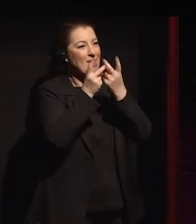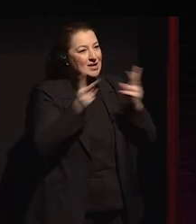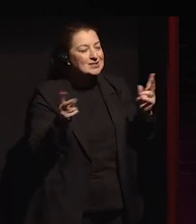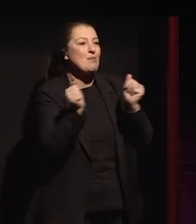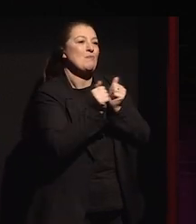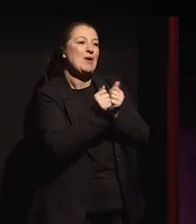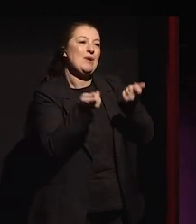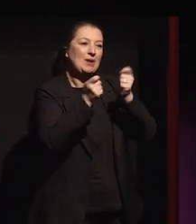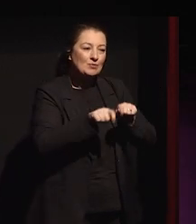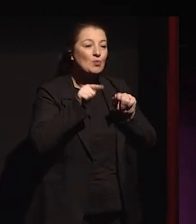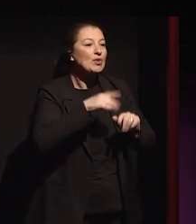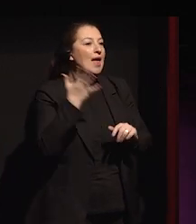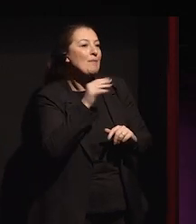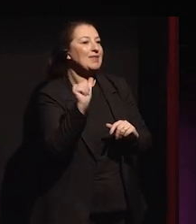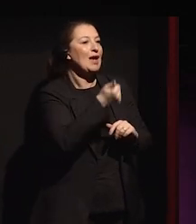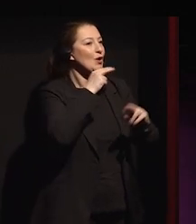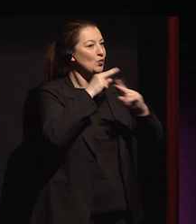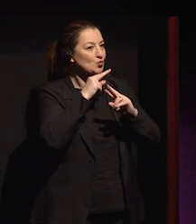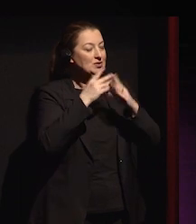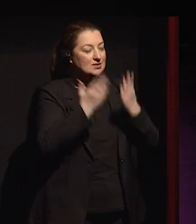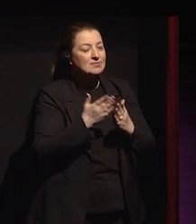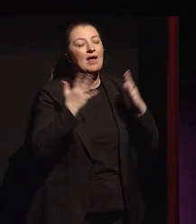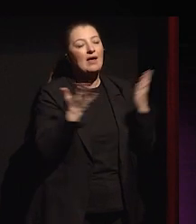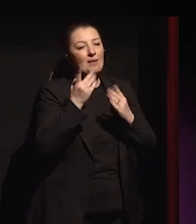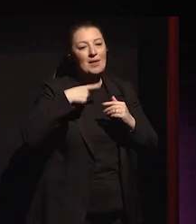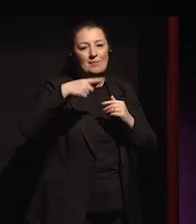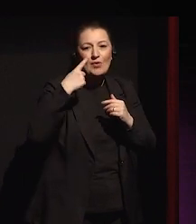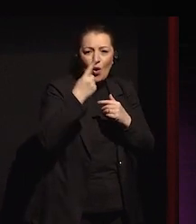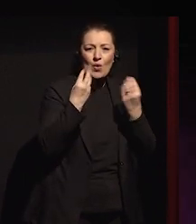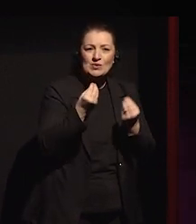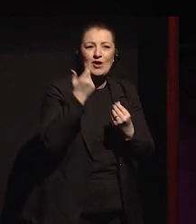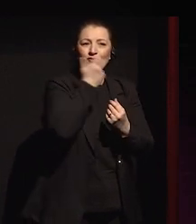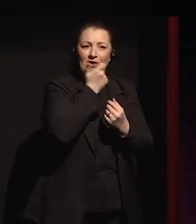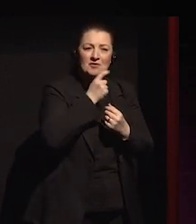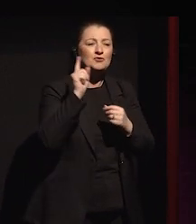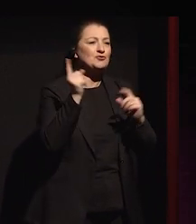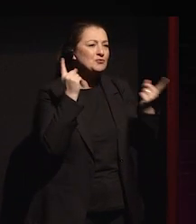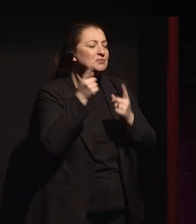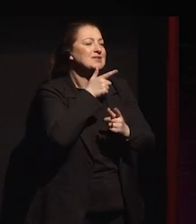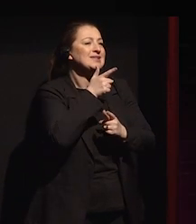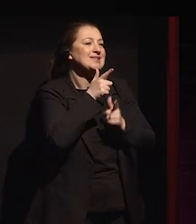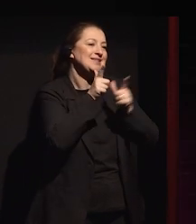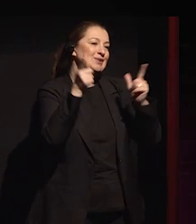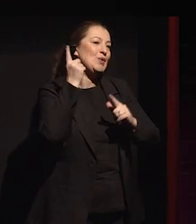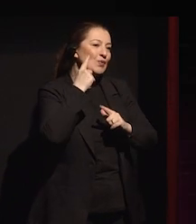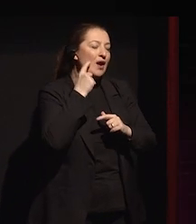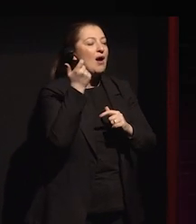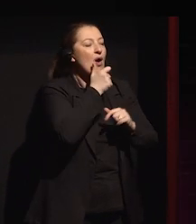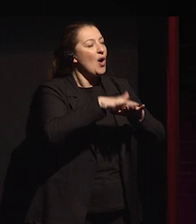We will do this with our valuable speakers and by listening to the voices of impressive musicians and participating in their concerts.